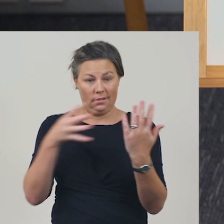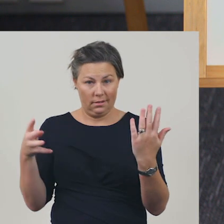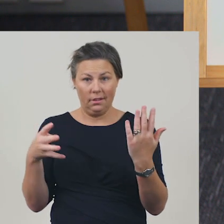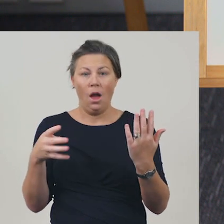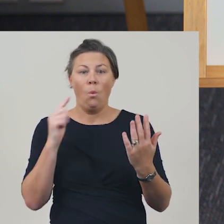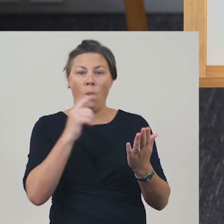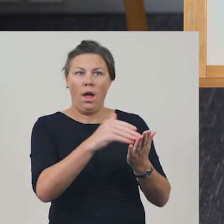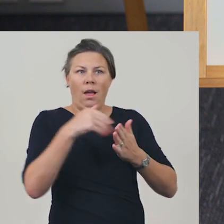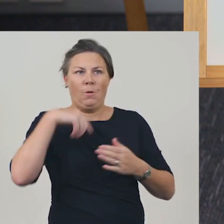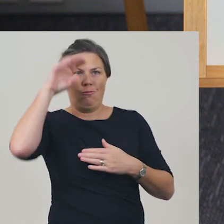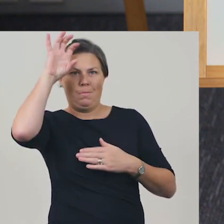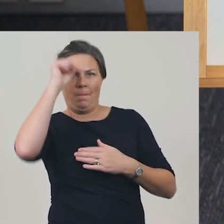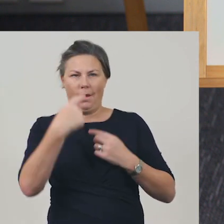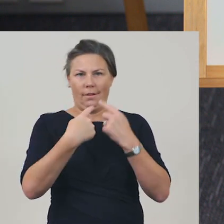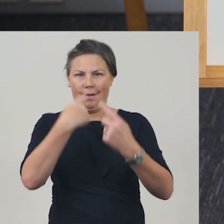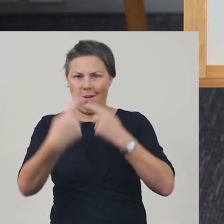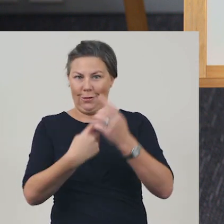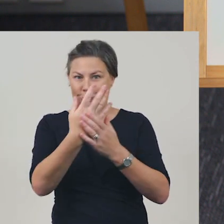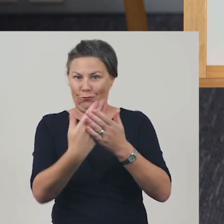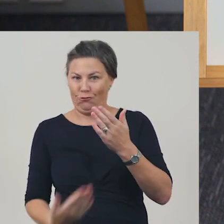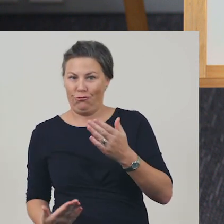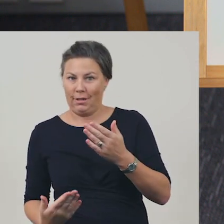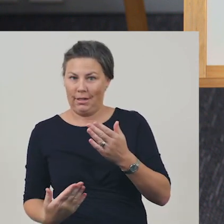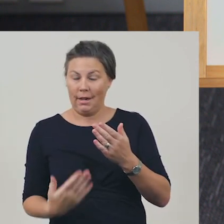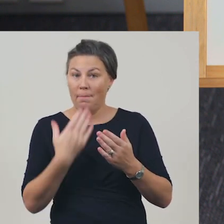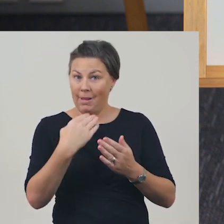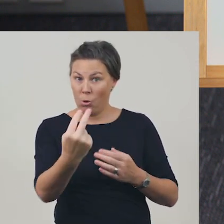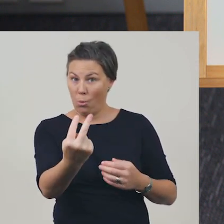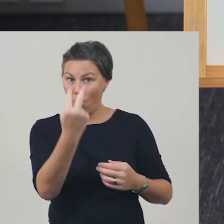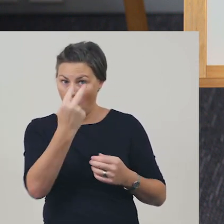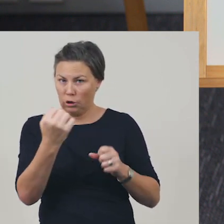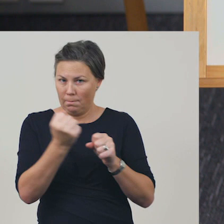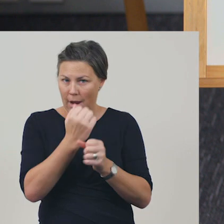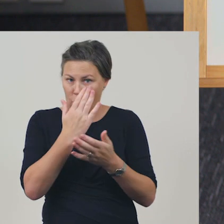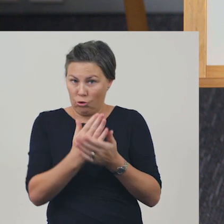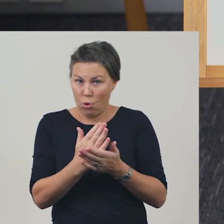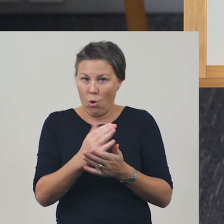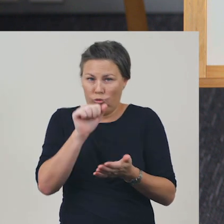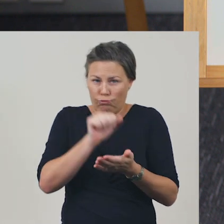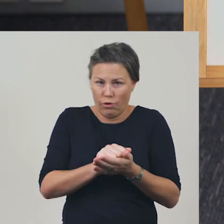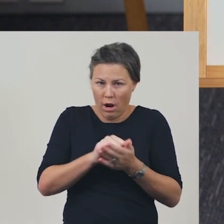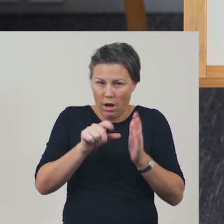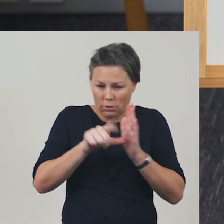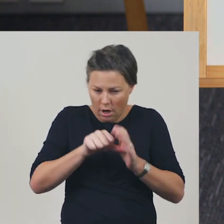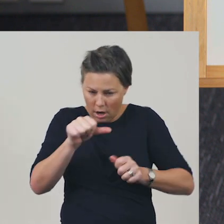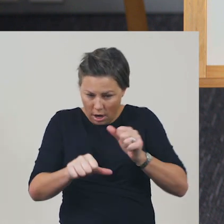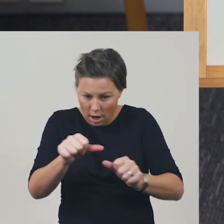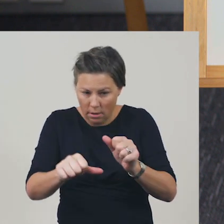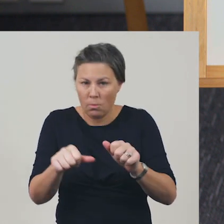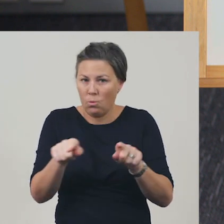Can you listen and check that I have included all the main characters, and the events in the correct order?